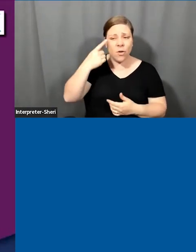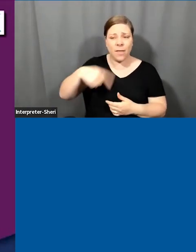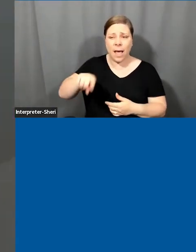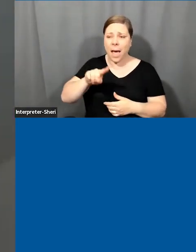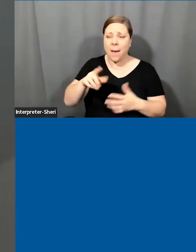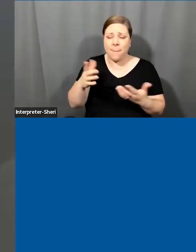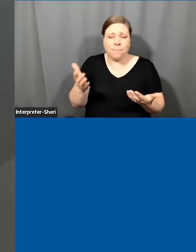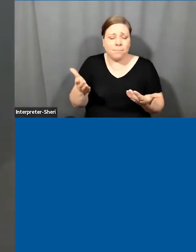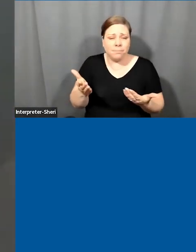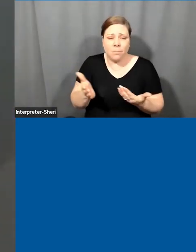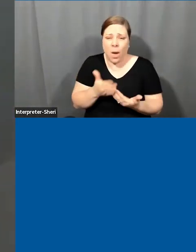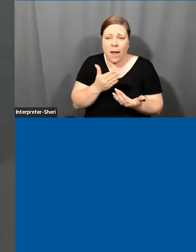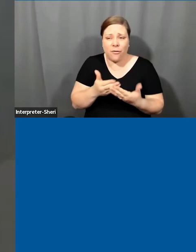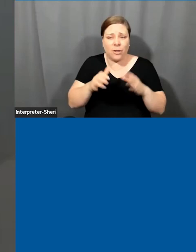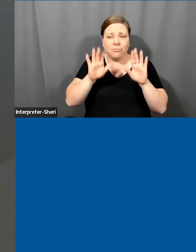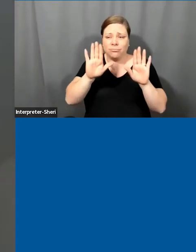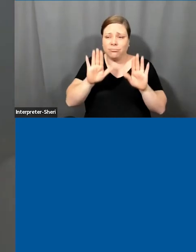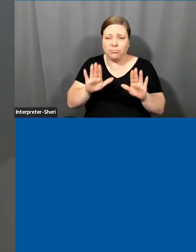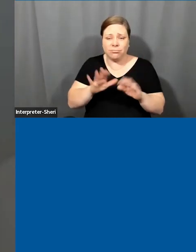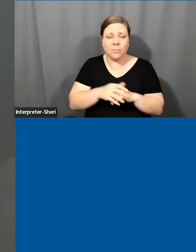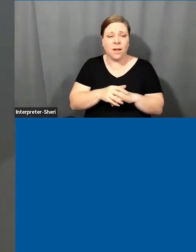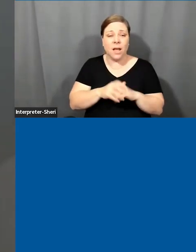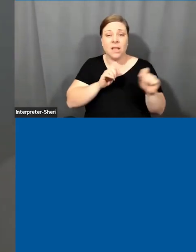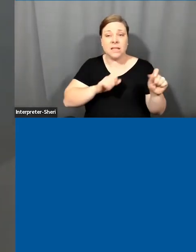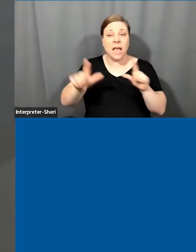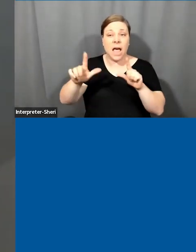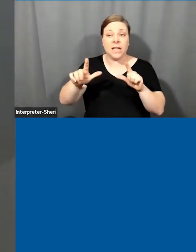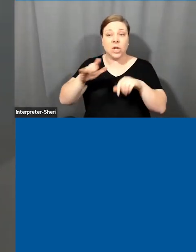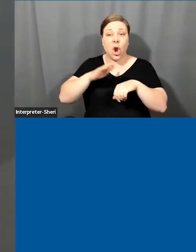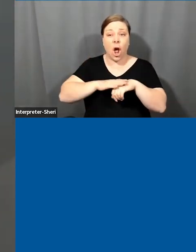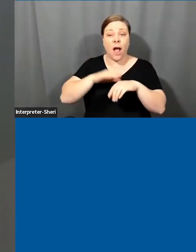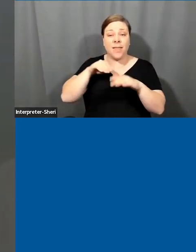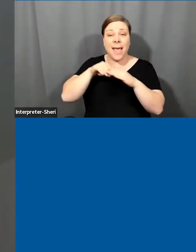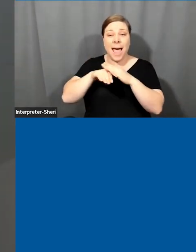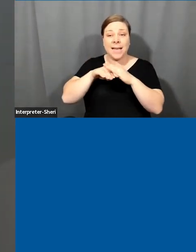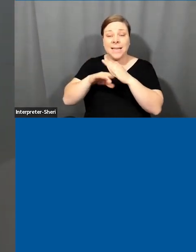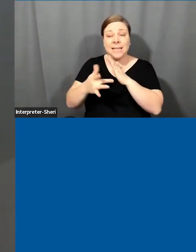Again, the slides are on the Access Tech website. Did you share the link to them, Lyssa,